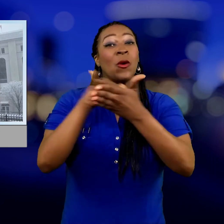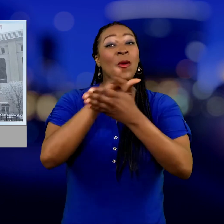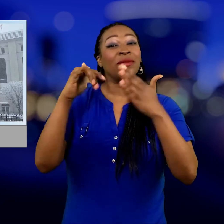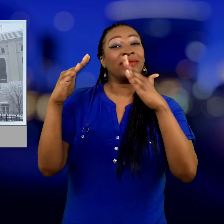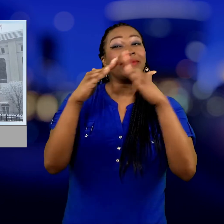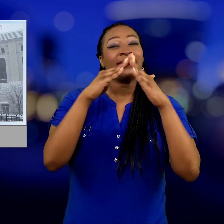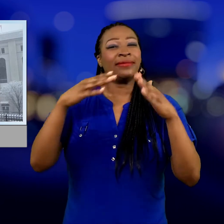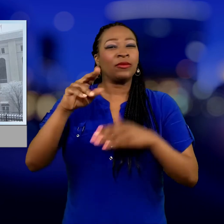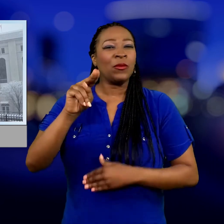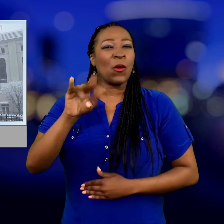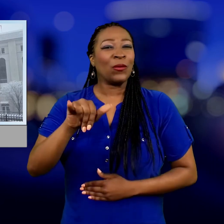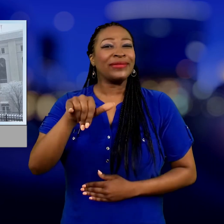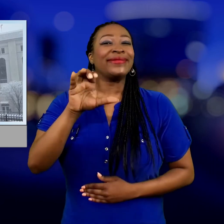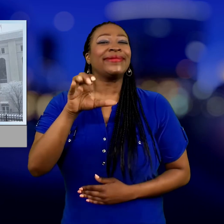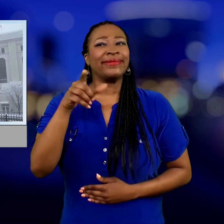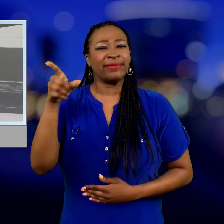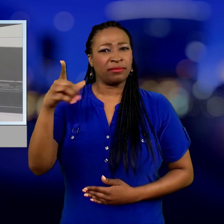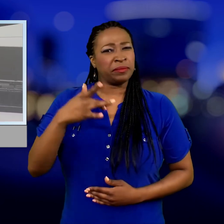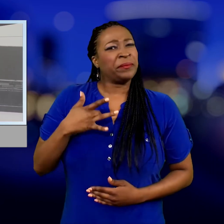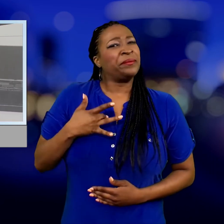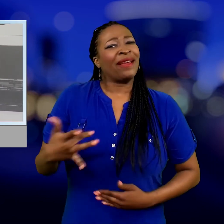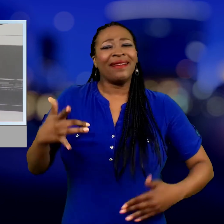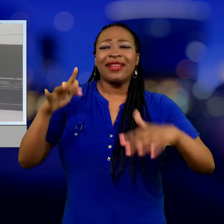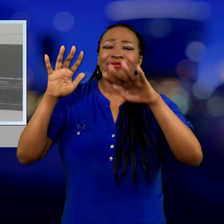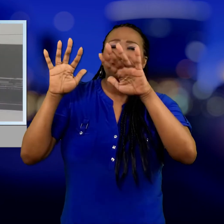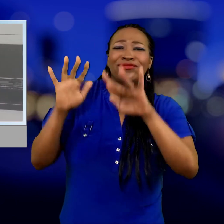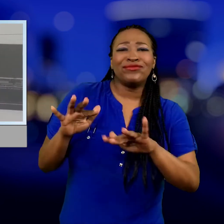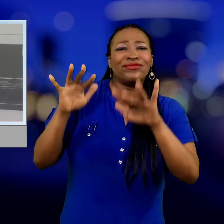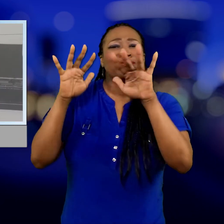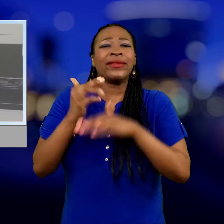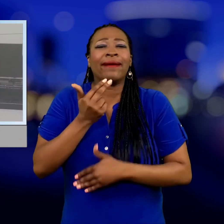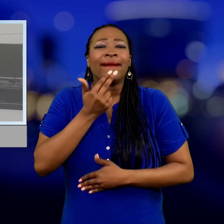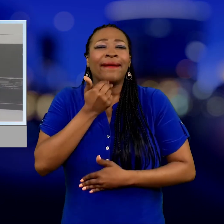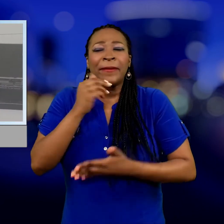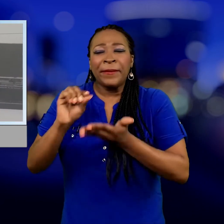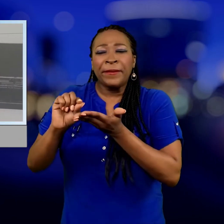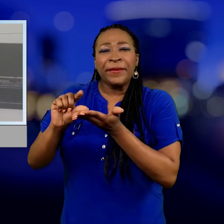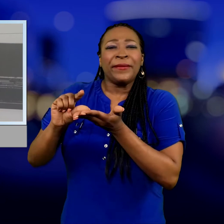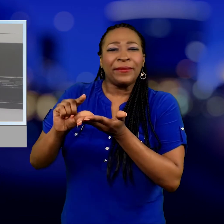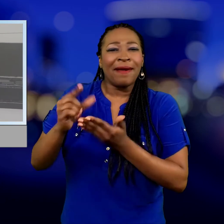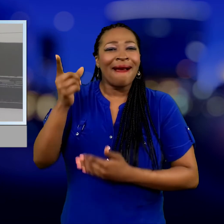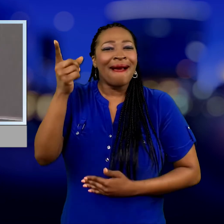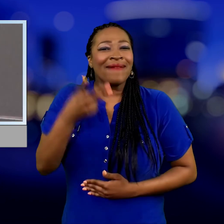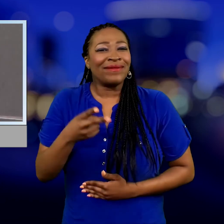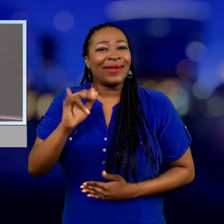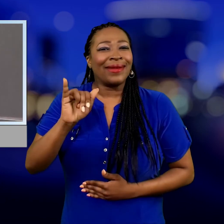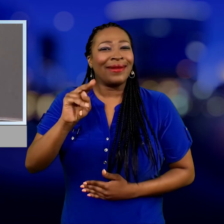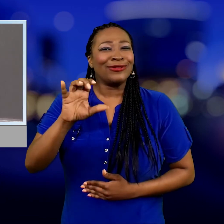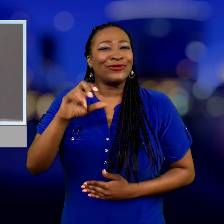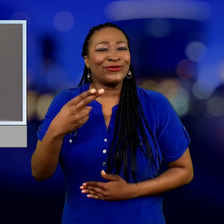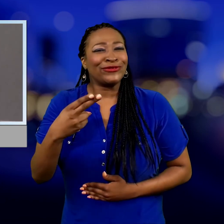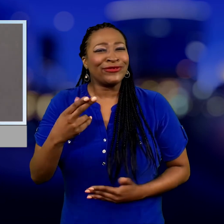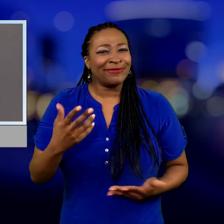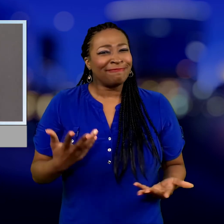New York City usually gets about half an inch for the